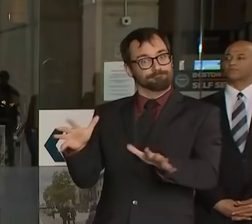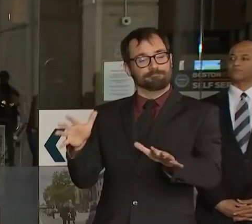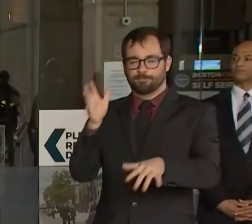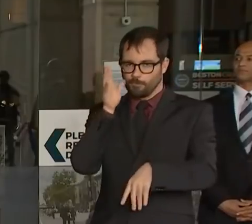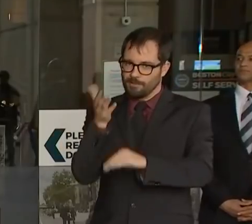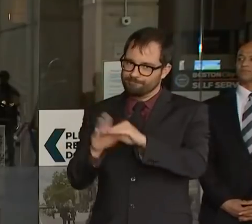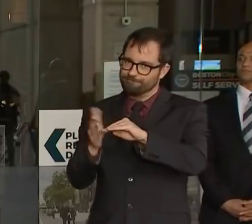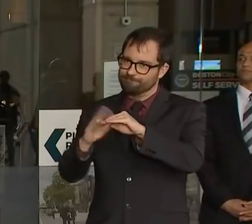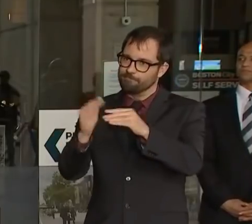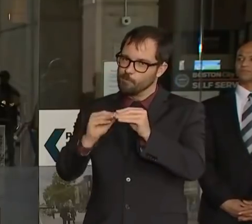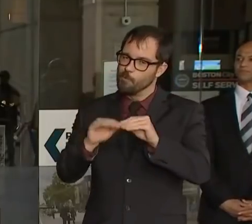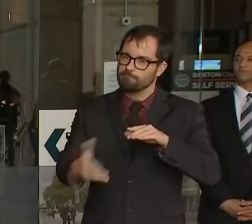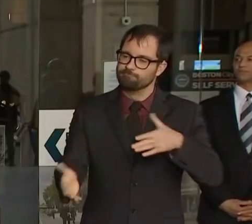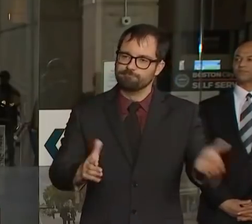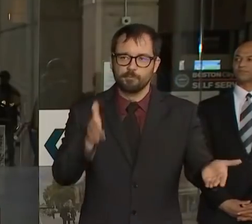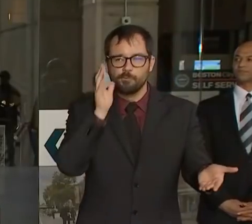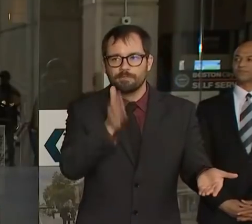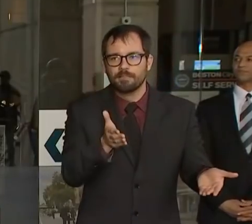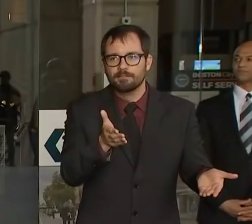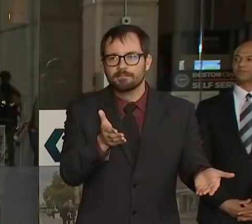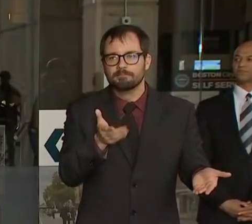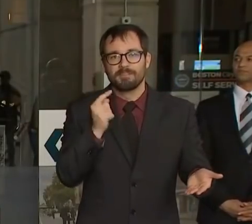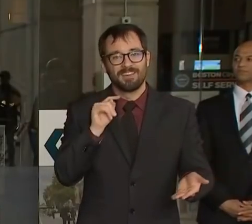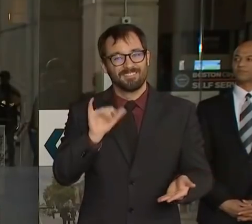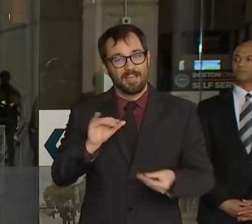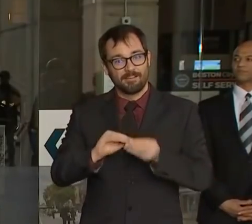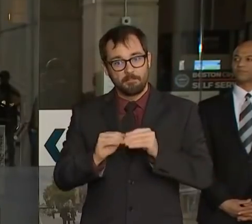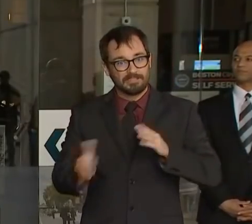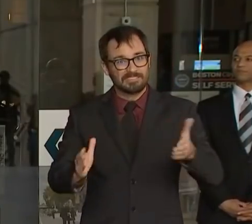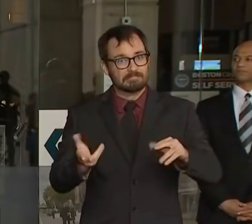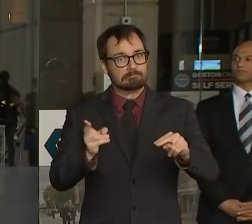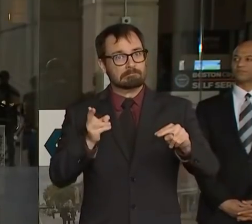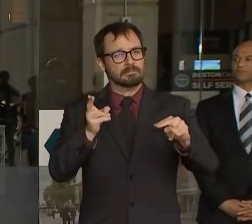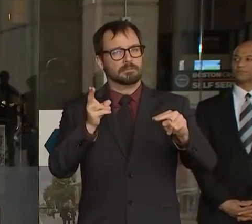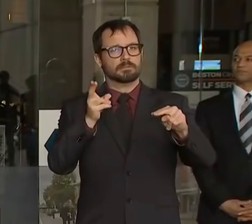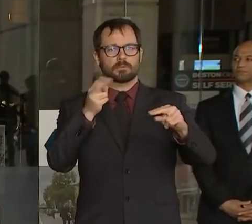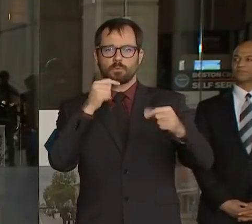LOST THEIR LIFE TODAY. WE KNOW THE POSITIVE CASES WILL GO UP. THE NUMBERS WILL GO UP.